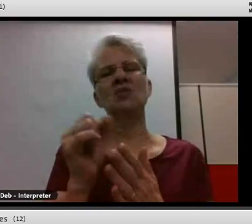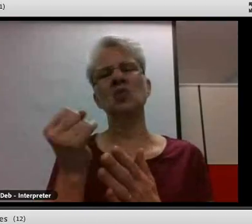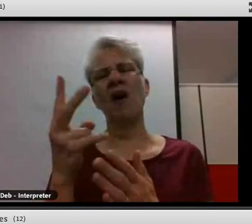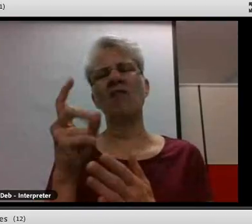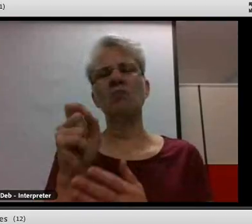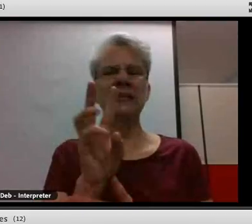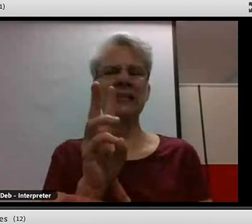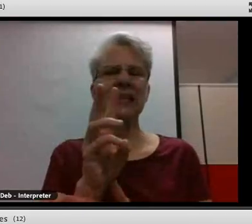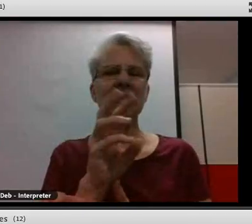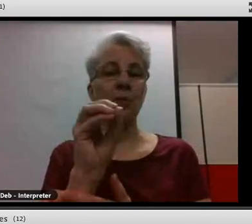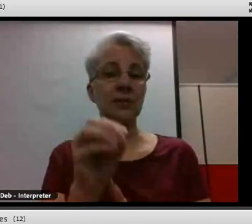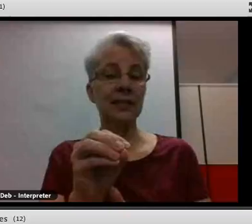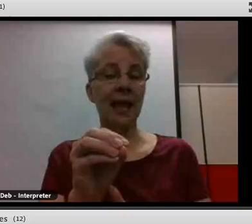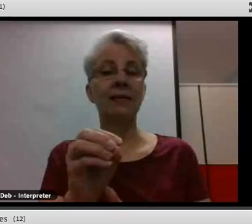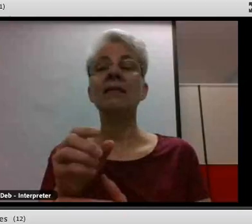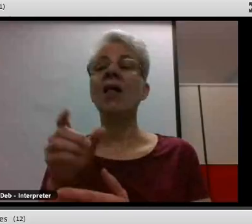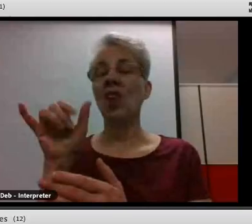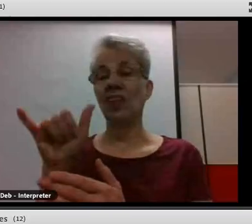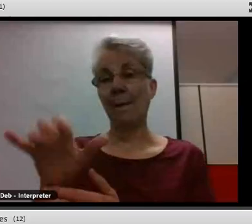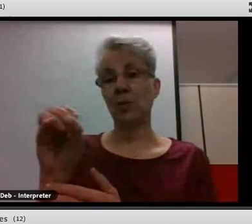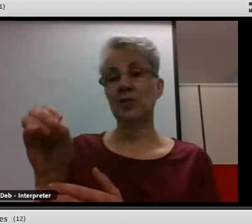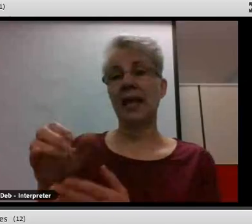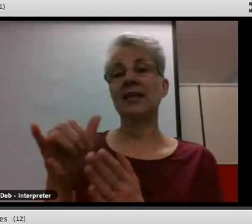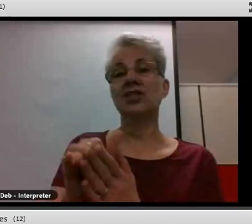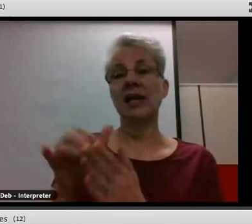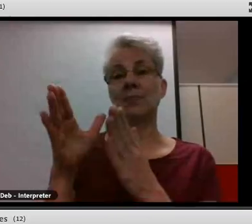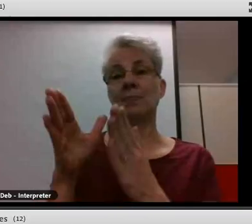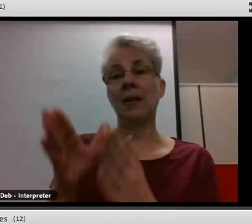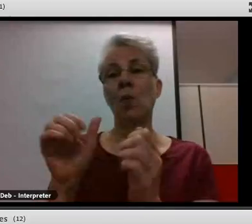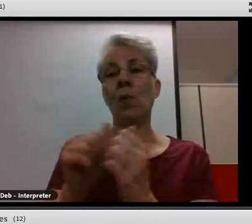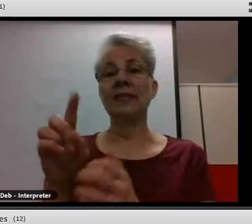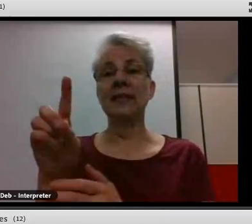that don't disclose, you know, maybe they have a slight hearing deficit